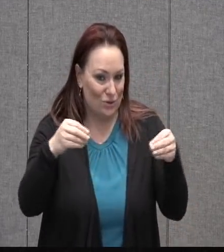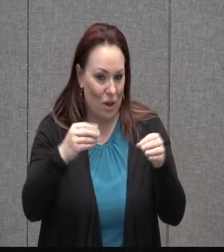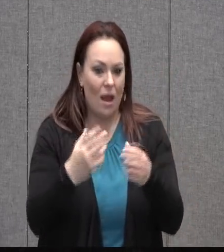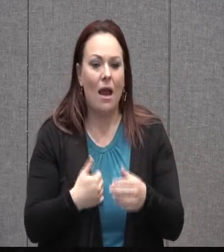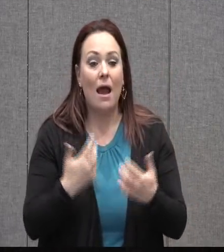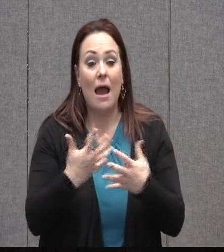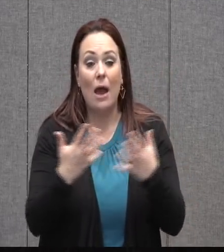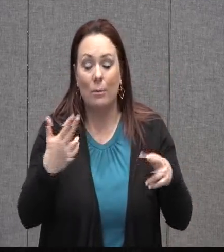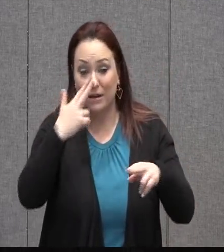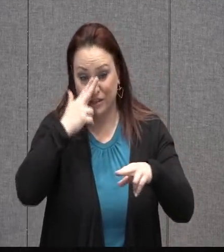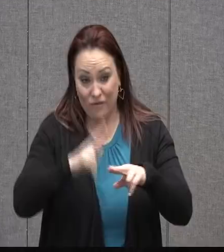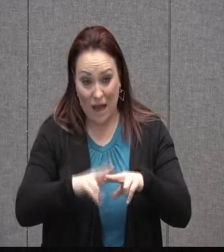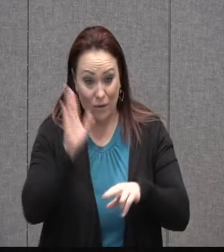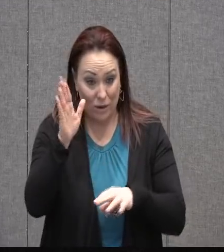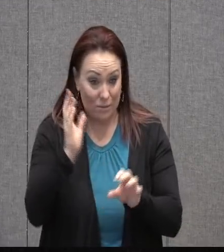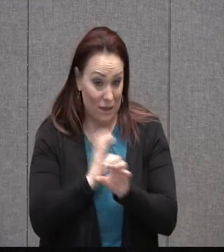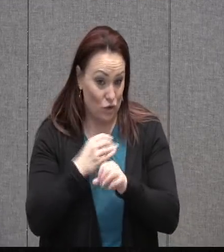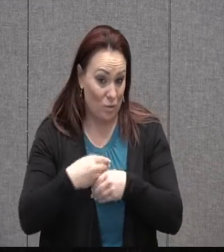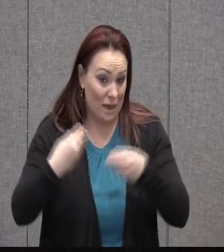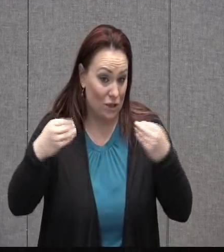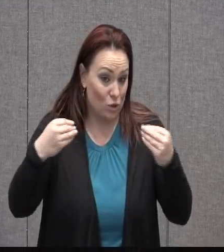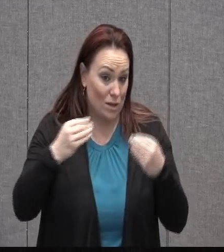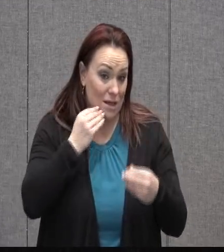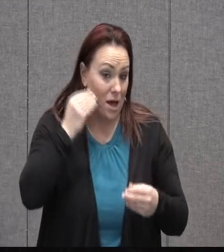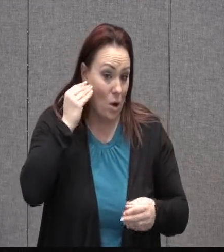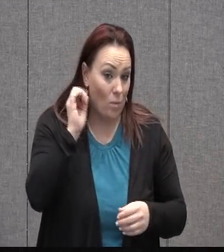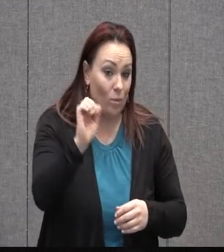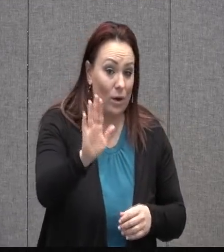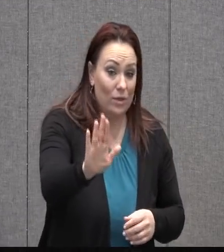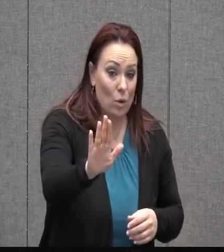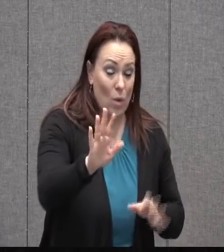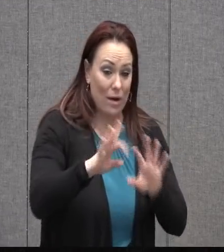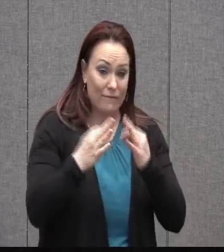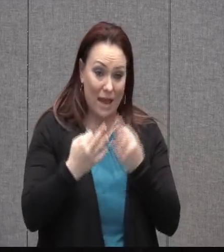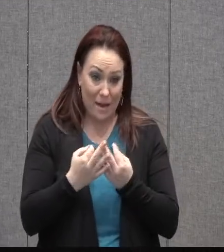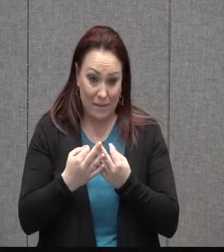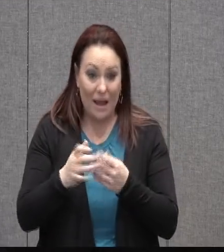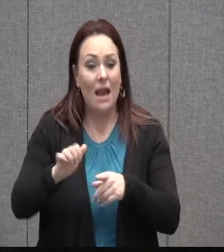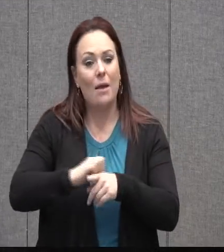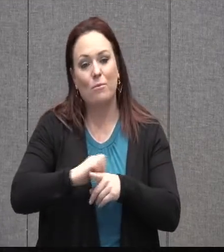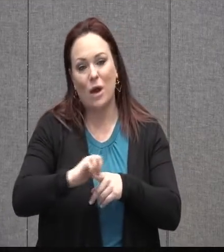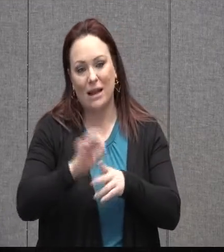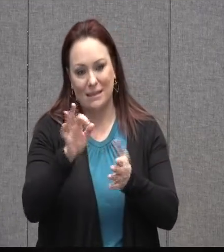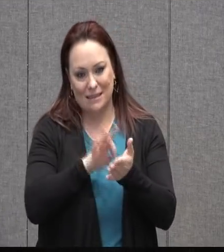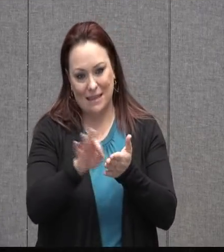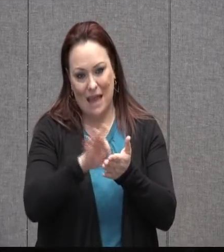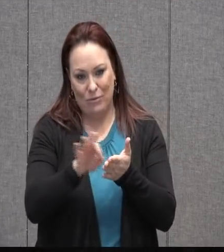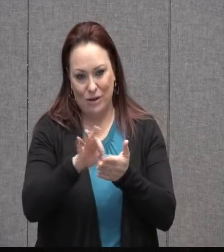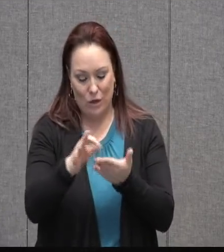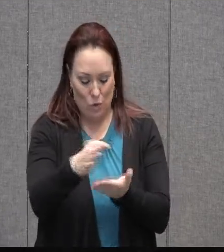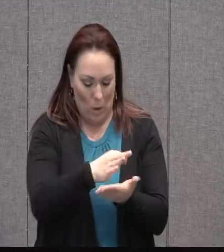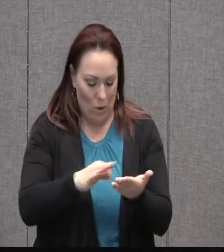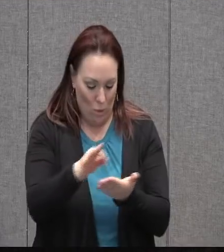it would be to make stores at home with your family and practice counting your coins with somebody at your house. - Yeah, I would love to set up a store.